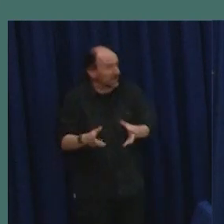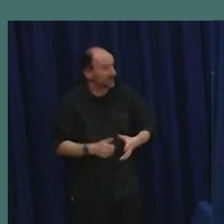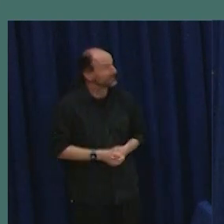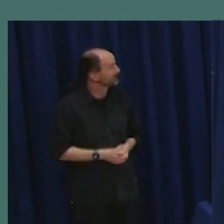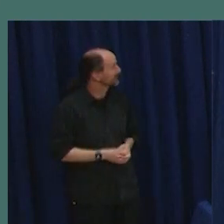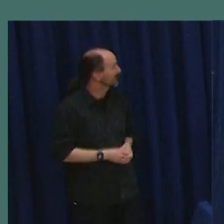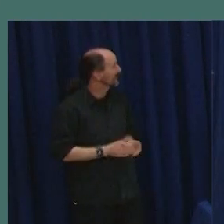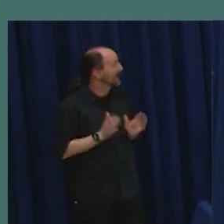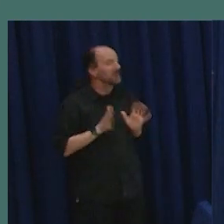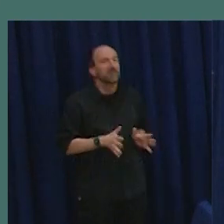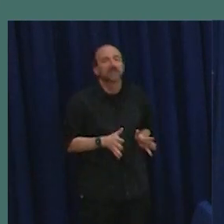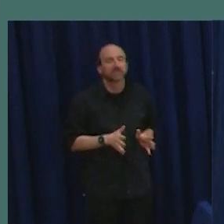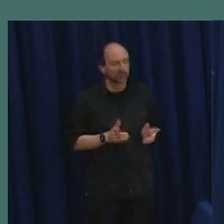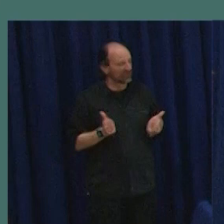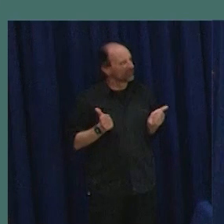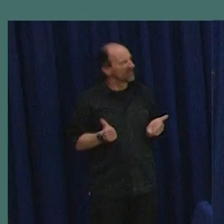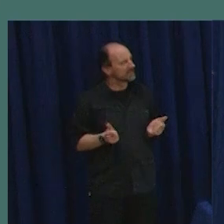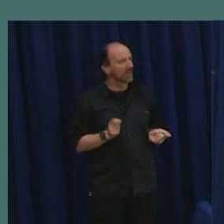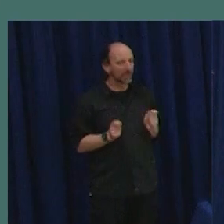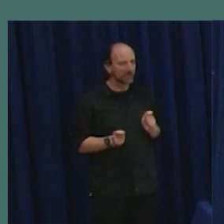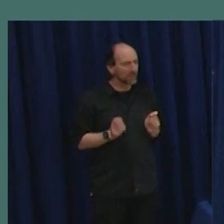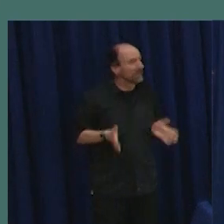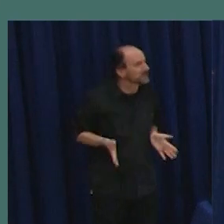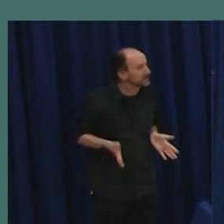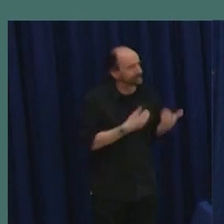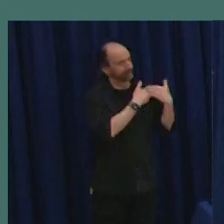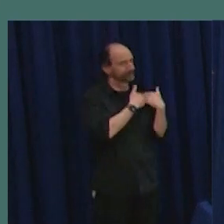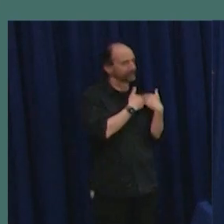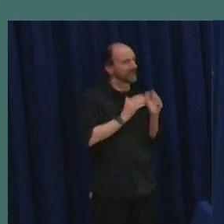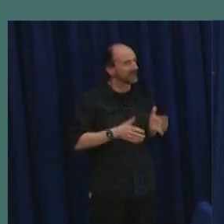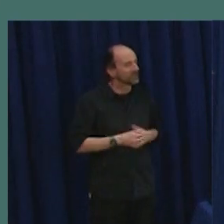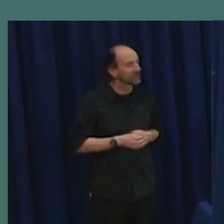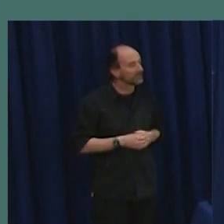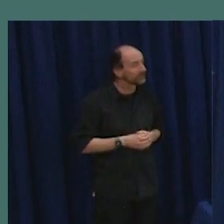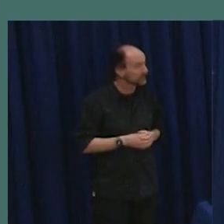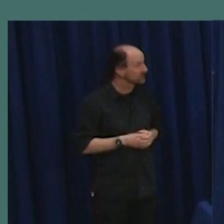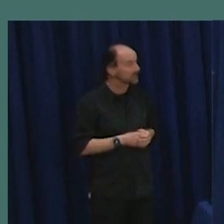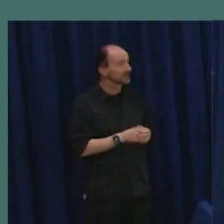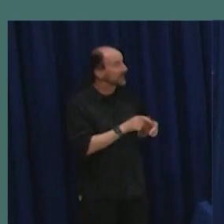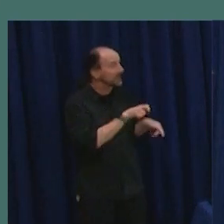adjustments. Despite what we do people with ADHD and other areas of neurodiversity do worse at